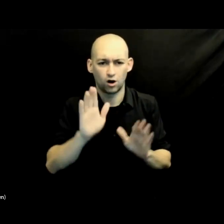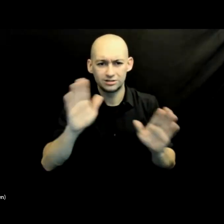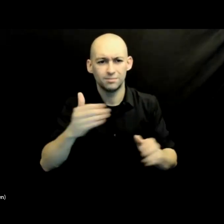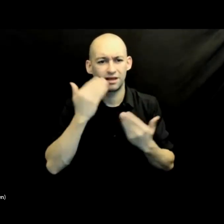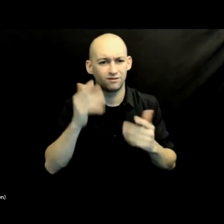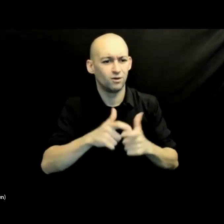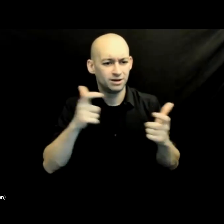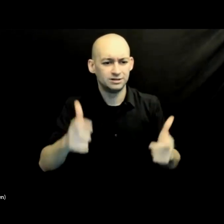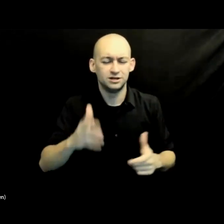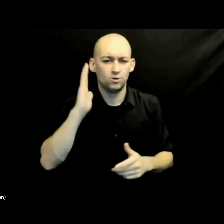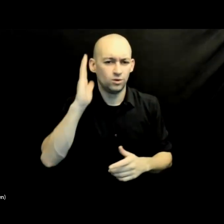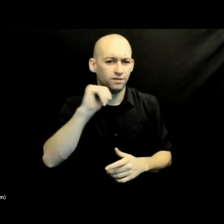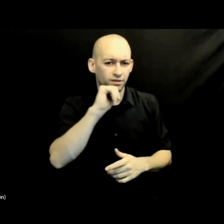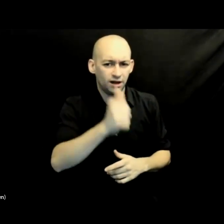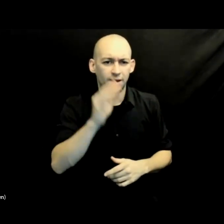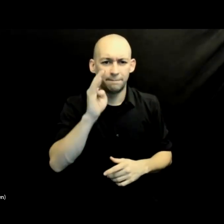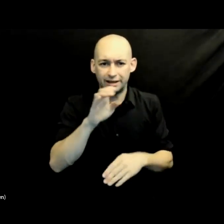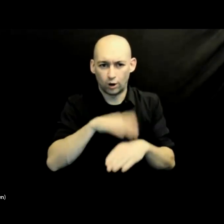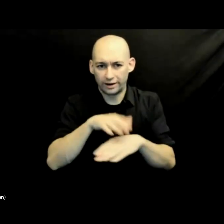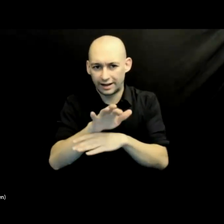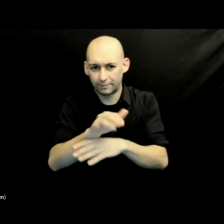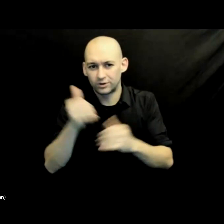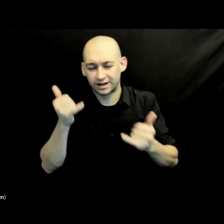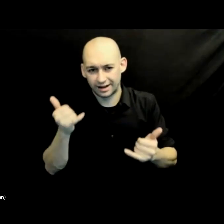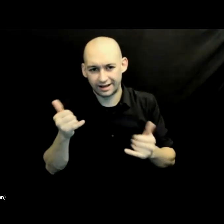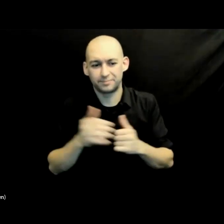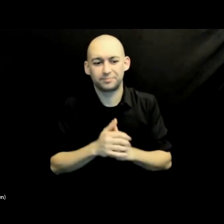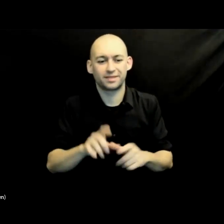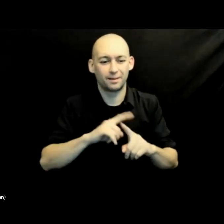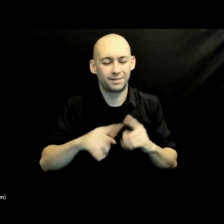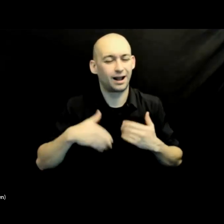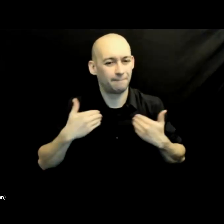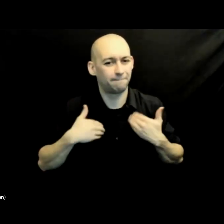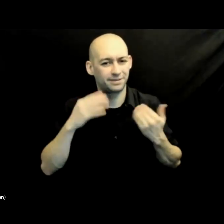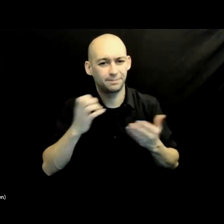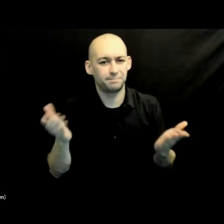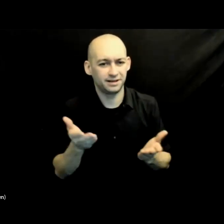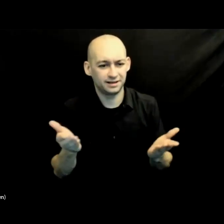and I will not be a camera today but I'm so happy to be here. And I just want to first and foremost,